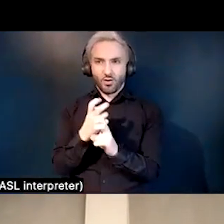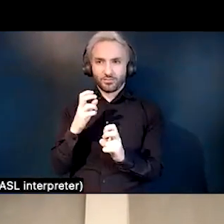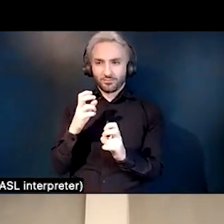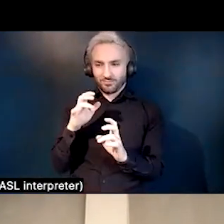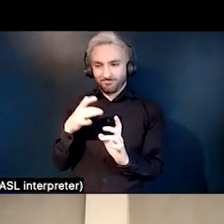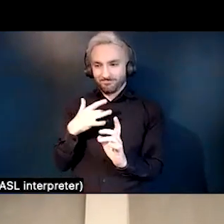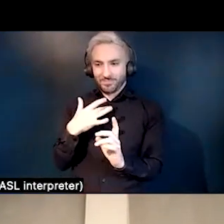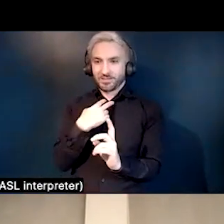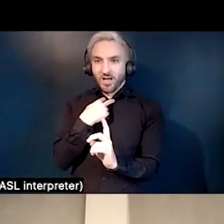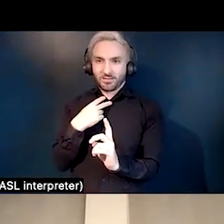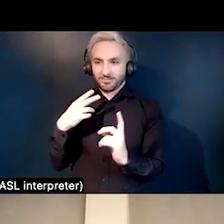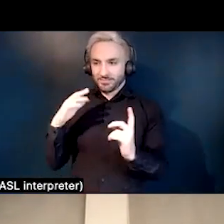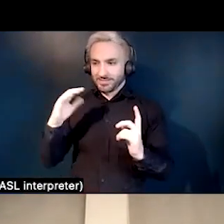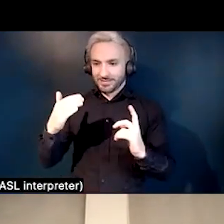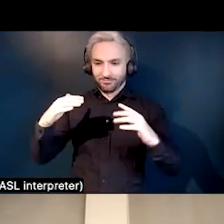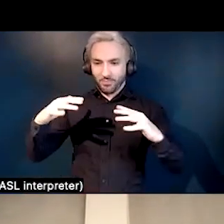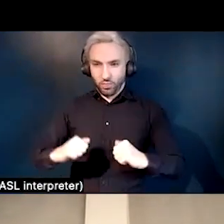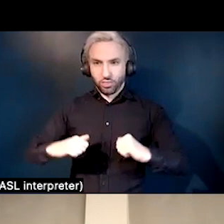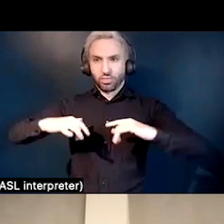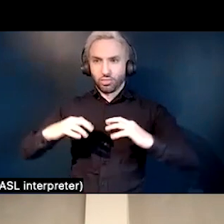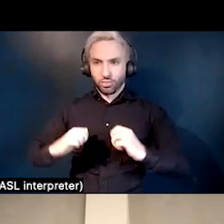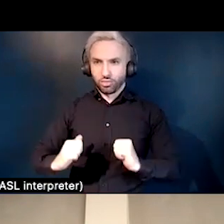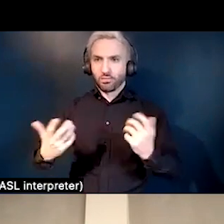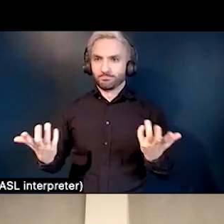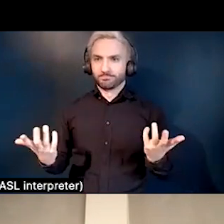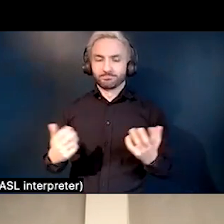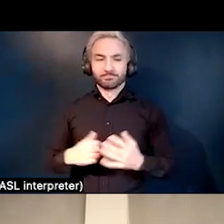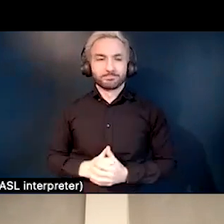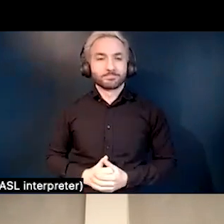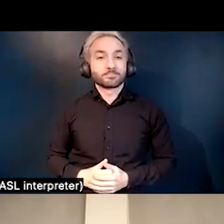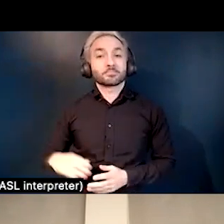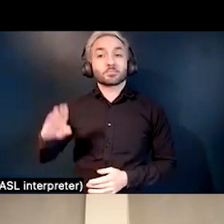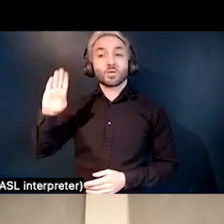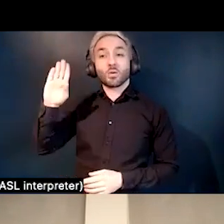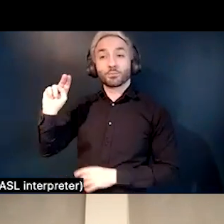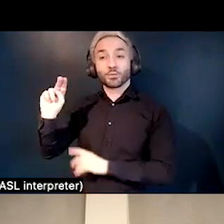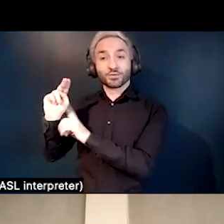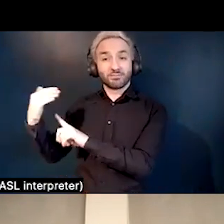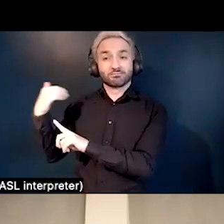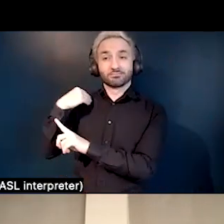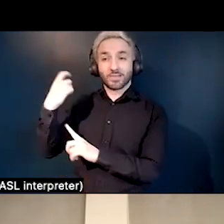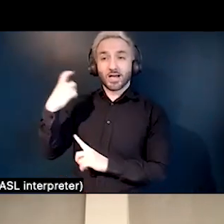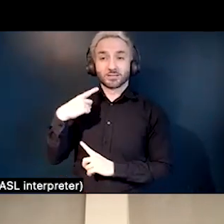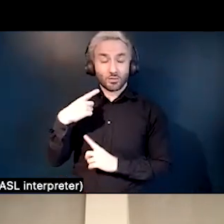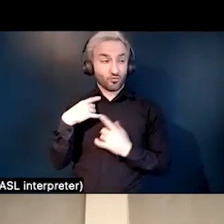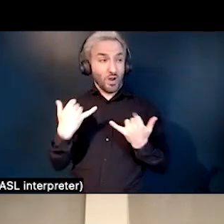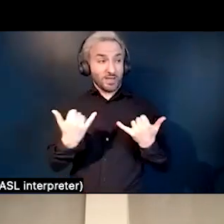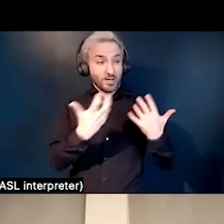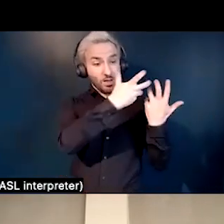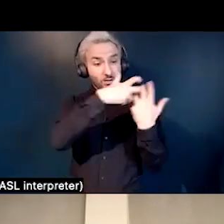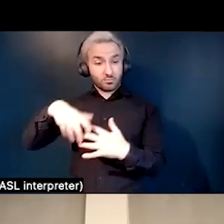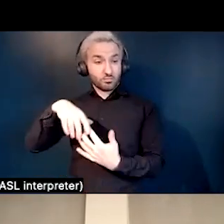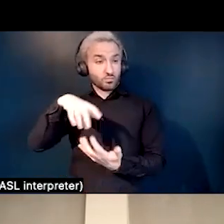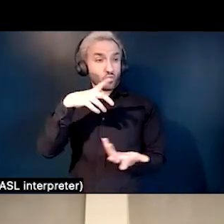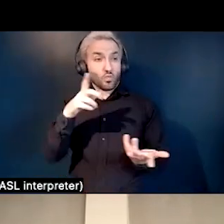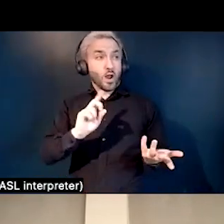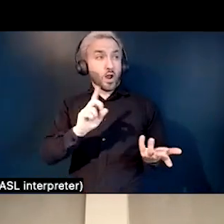So the question that BookNet posed to me was, what does the current supply chain do well? And